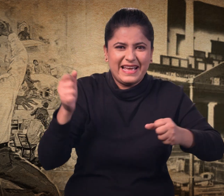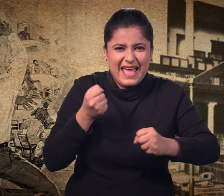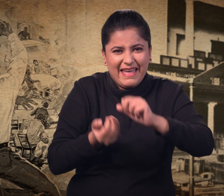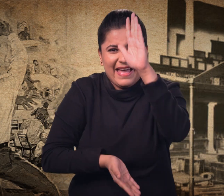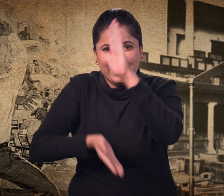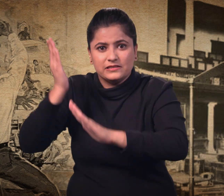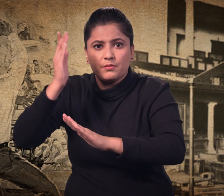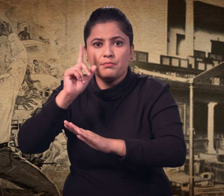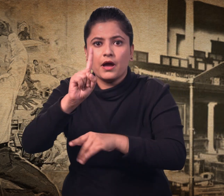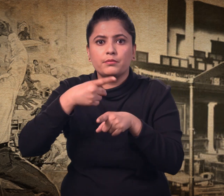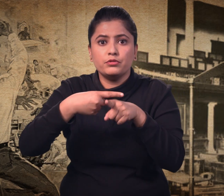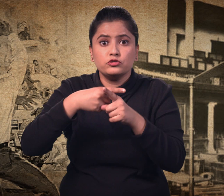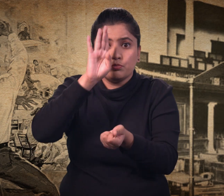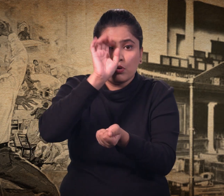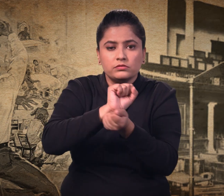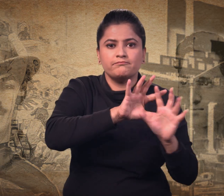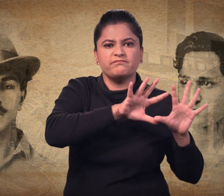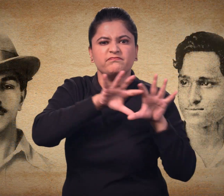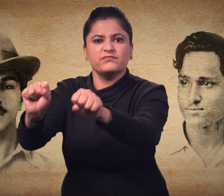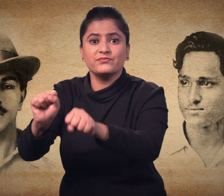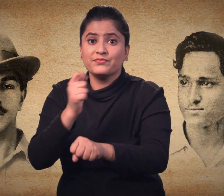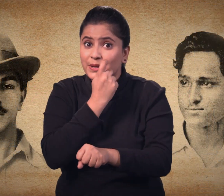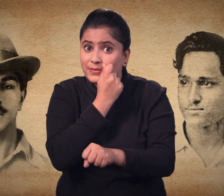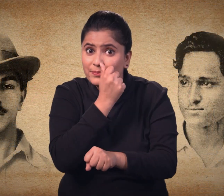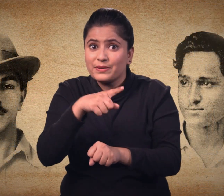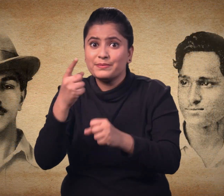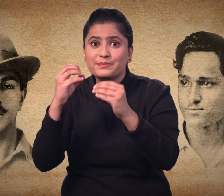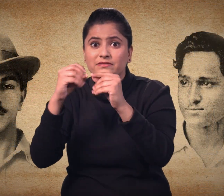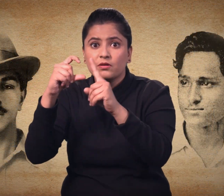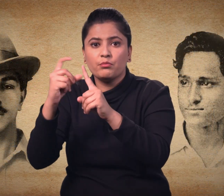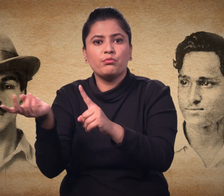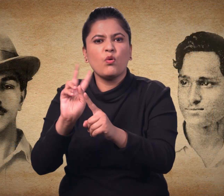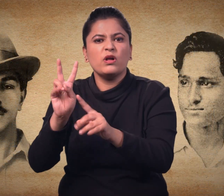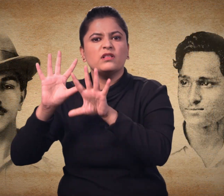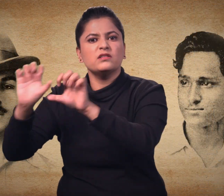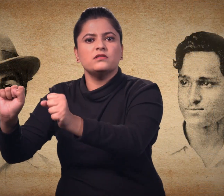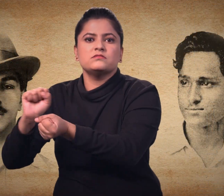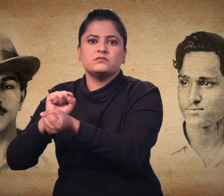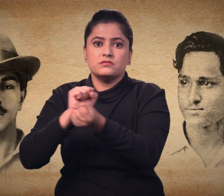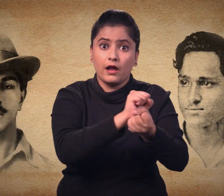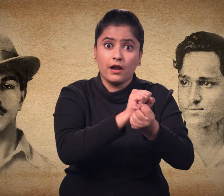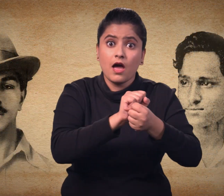When the duo tried to escape, the British police caught them.